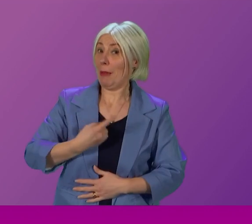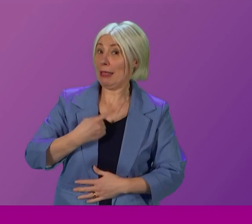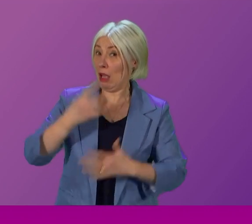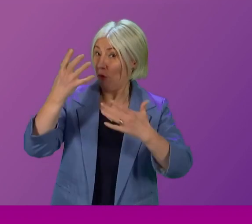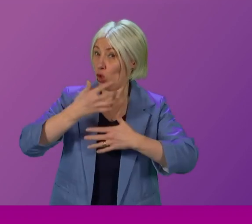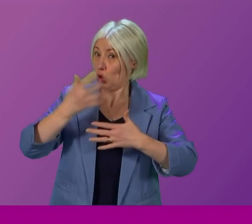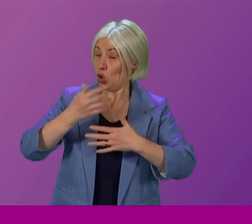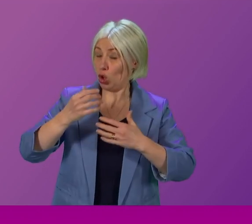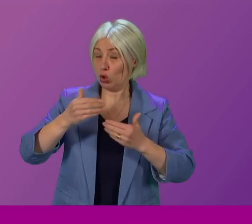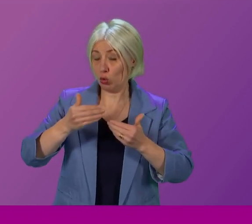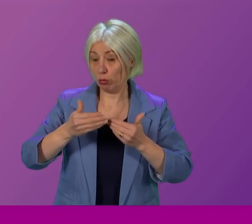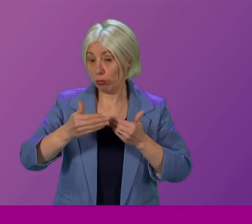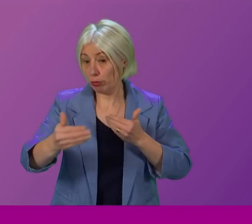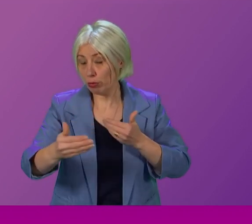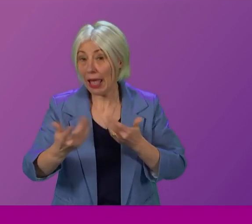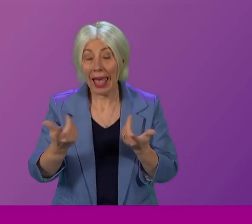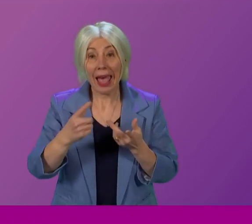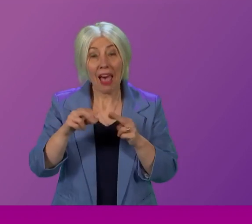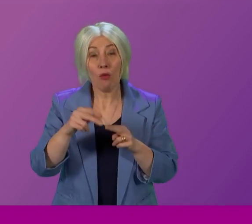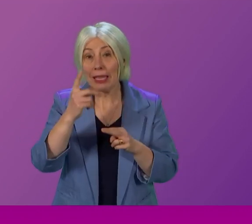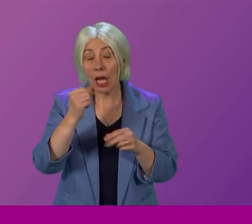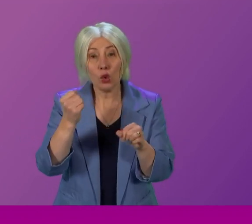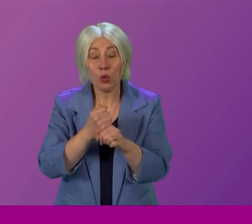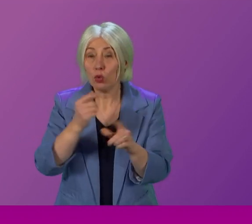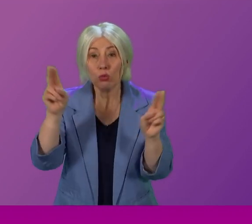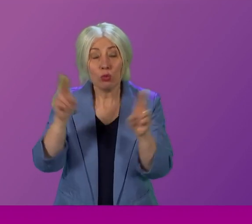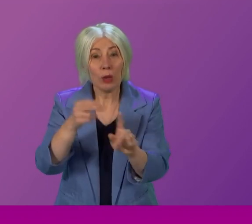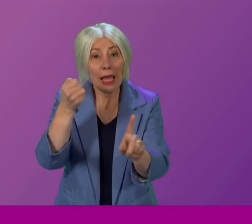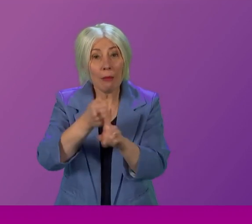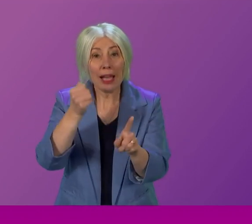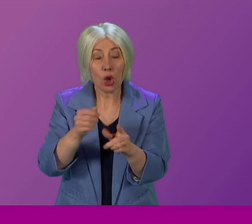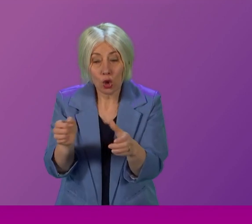further is whether there is yet more that we can do to reduce any impact on small producers,